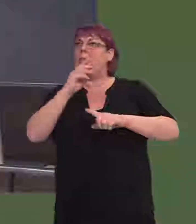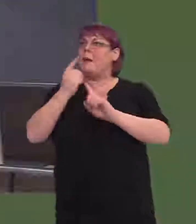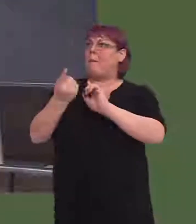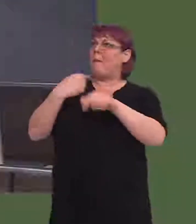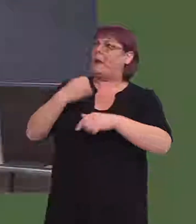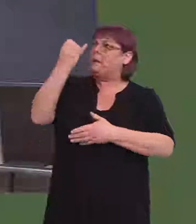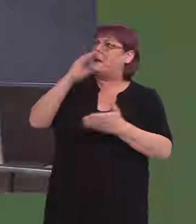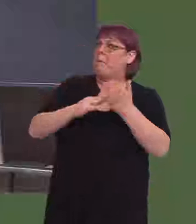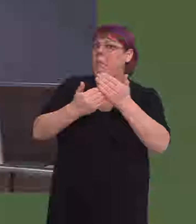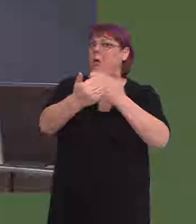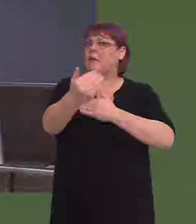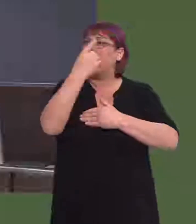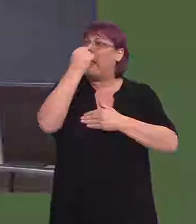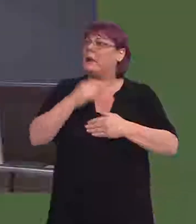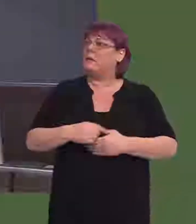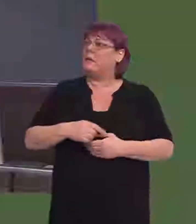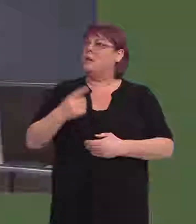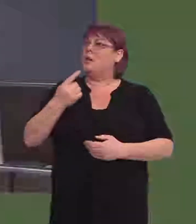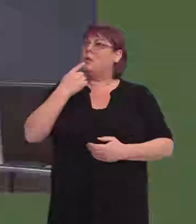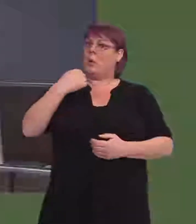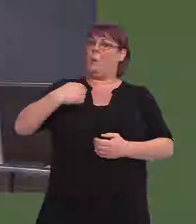Have you reviewed that answer you gave me last October?